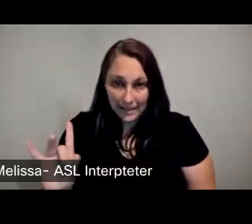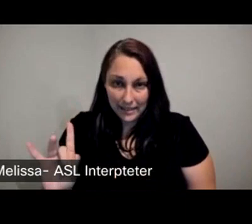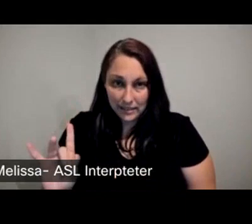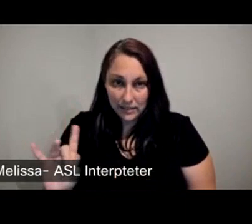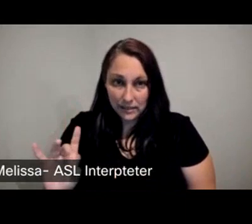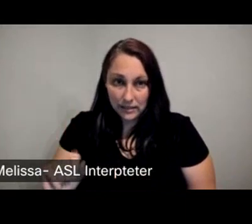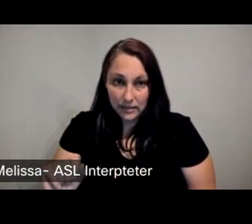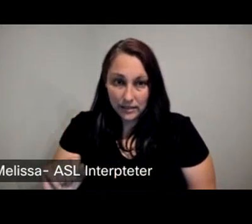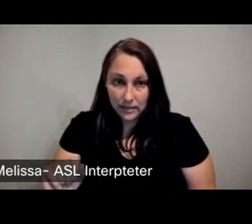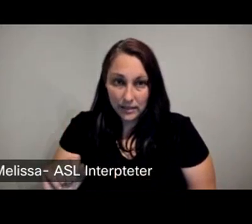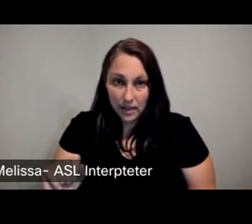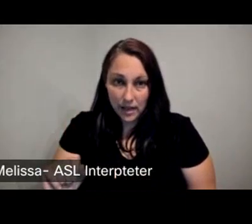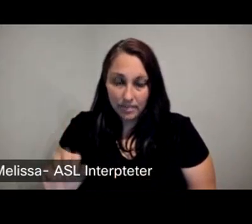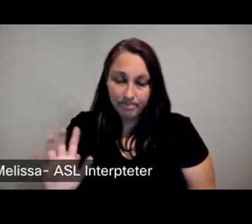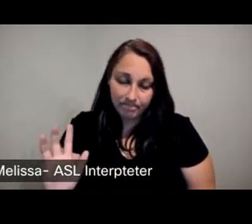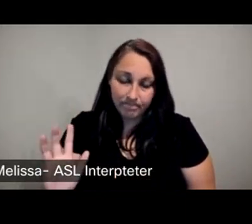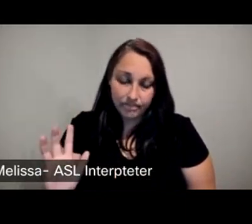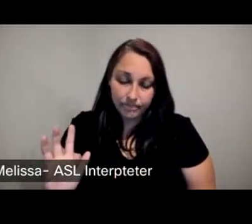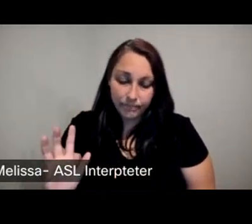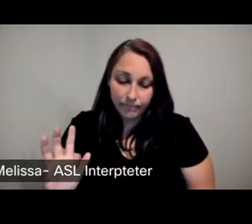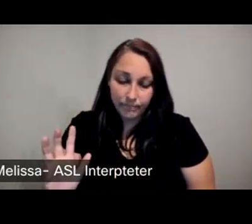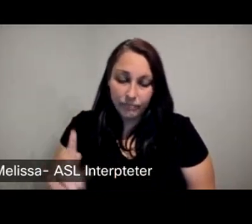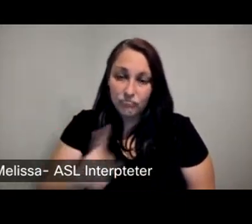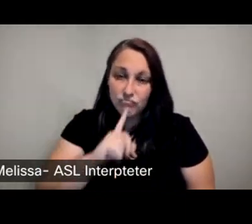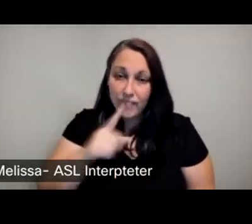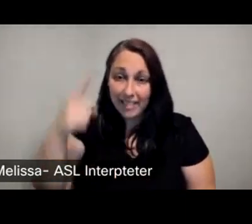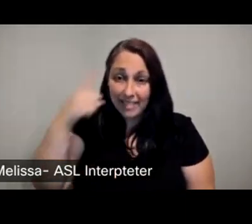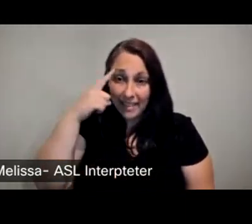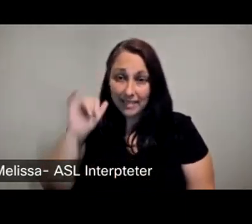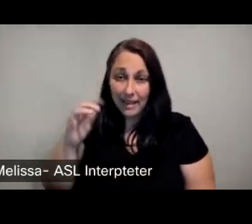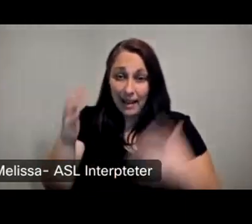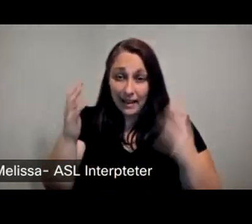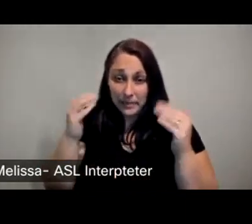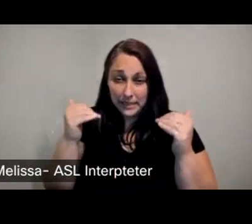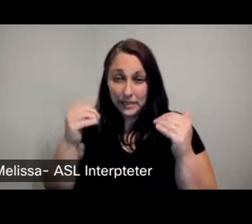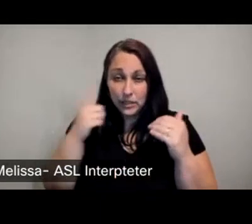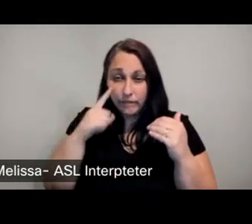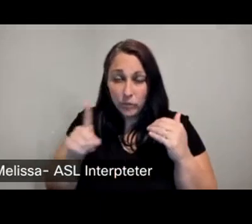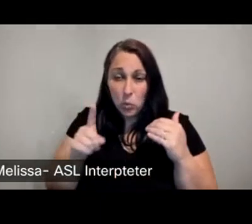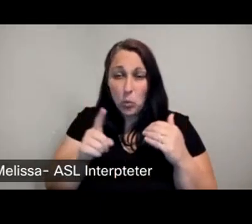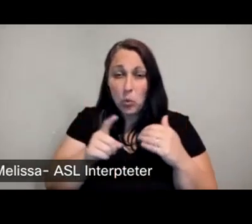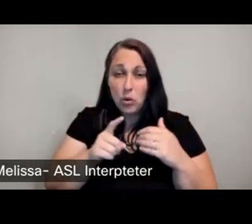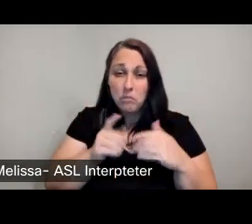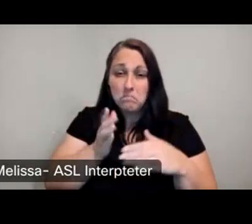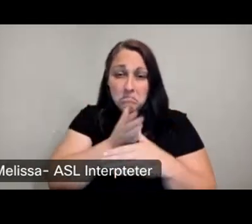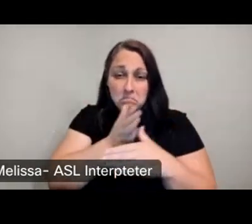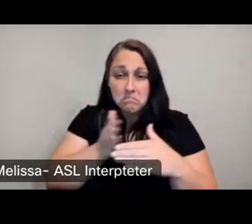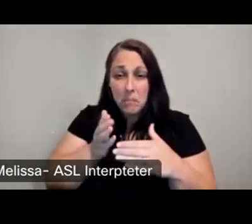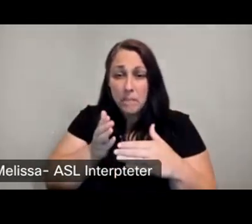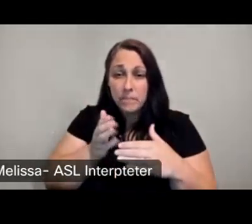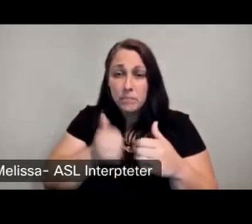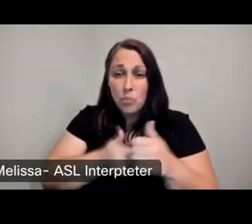uh I think the expectation of the um average uh resident would be that this means